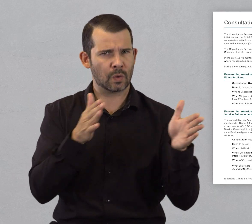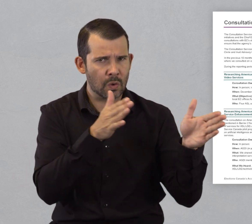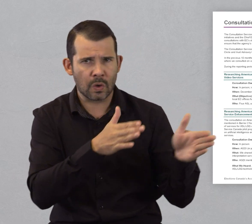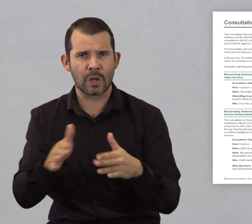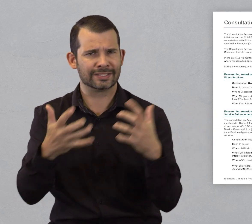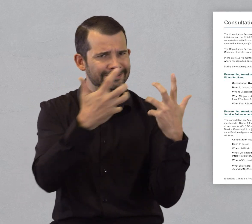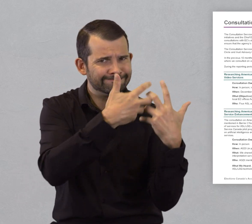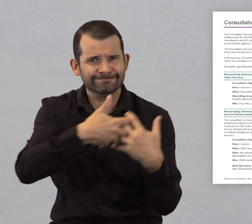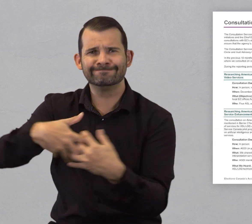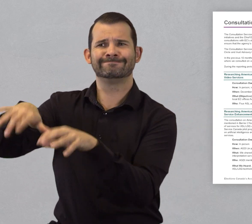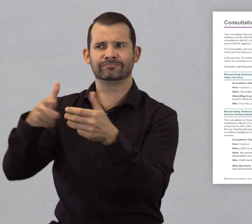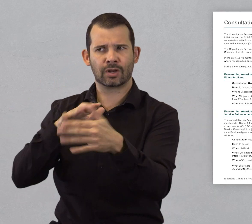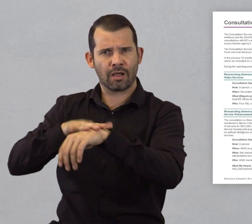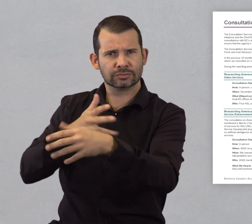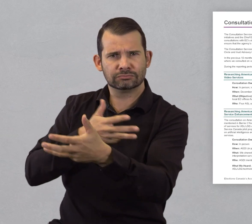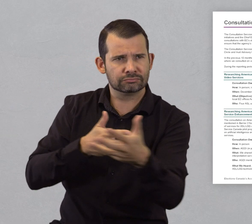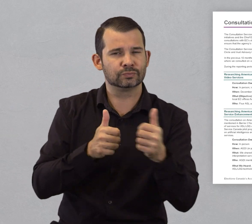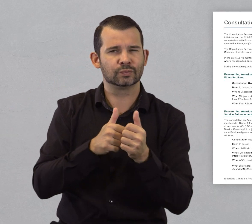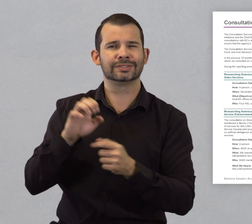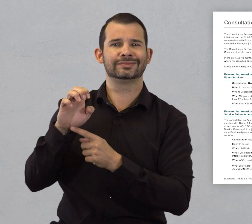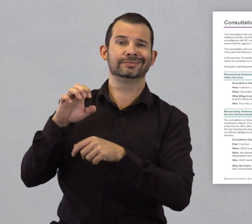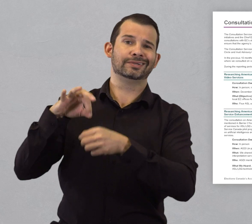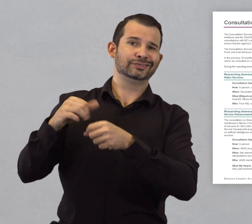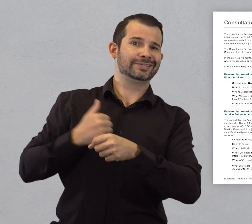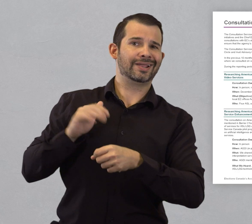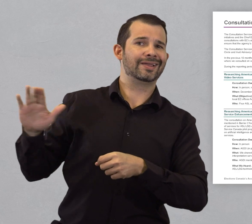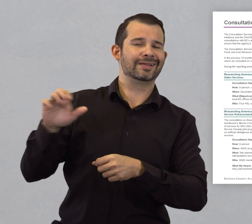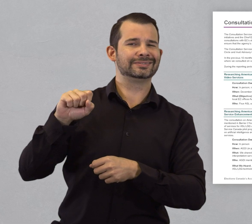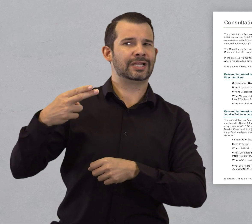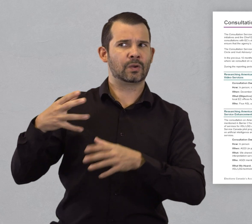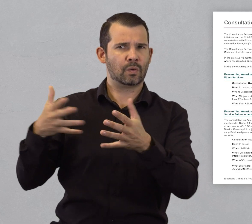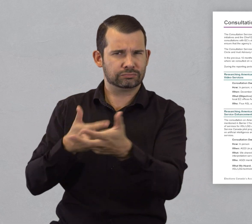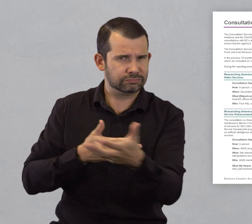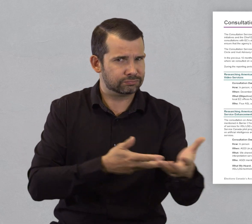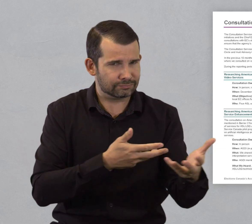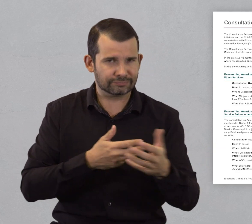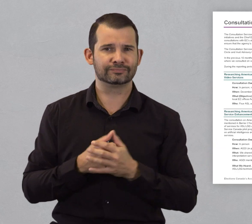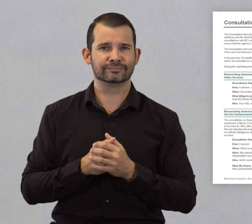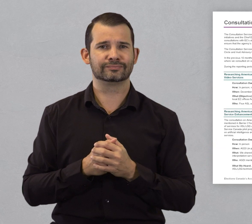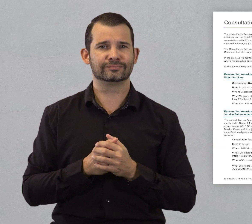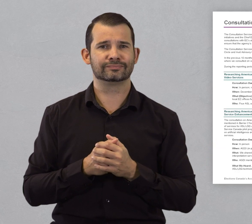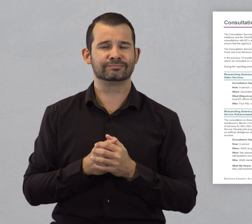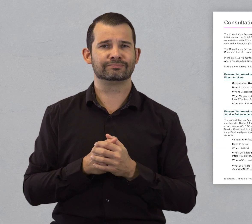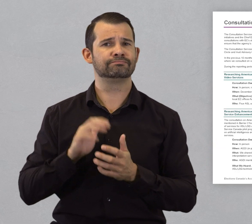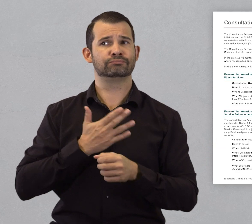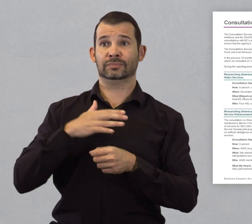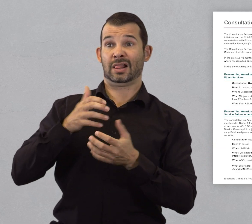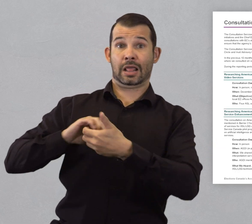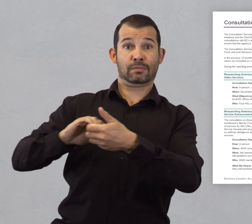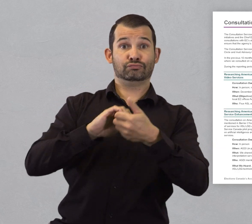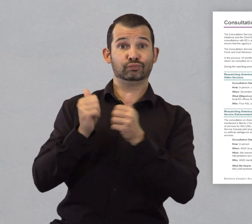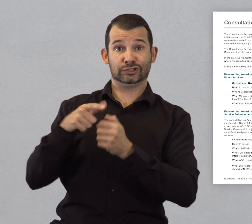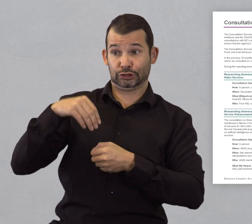organizing and facilitating consultations with EC’s stakeholders. Our collaboration with internal